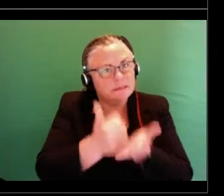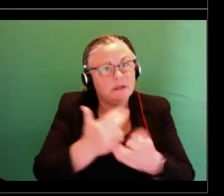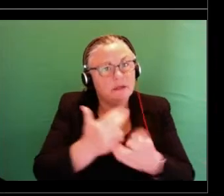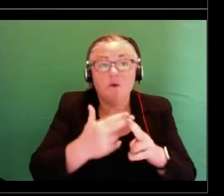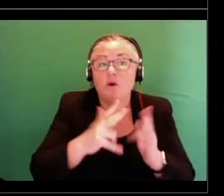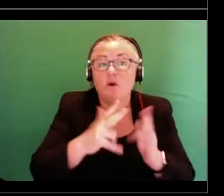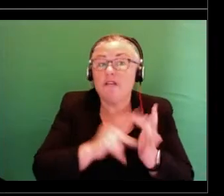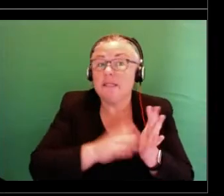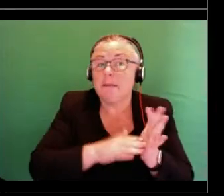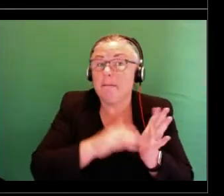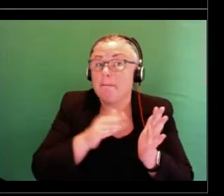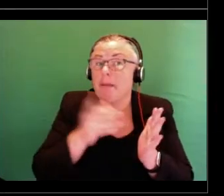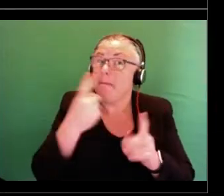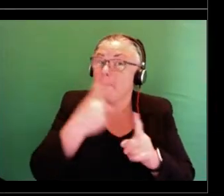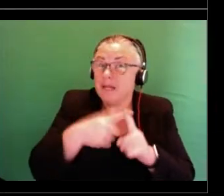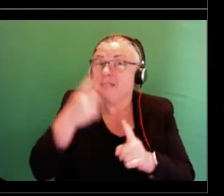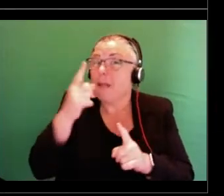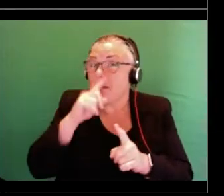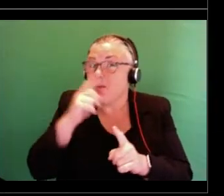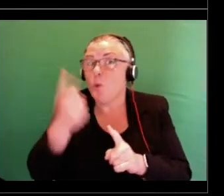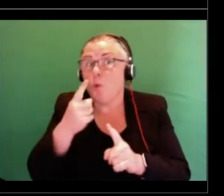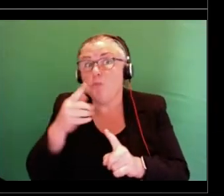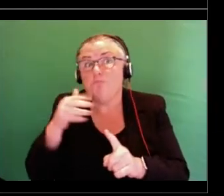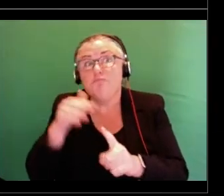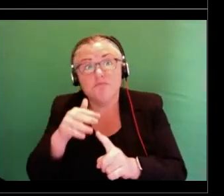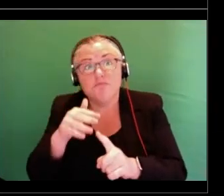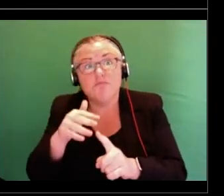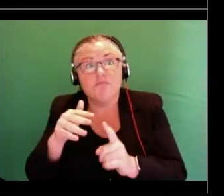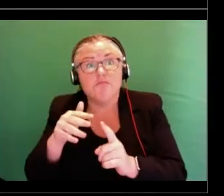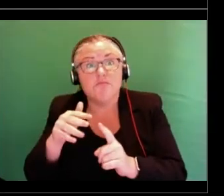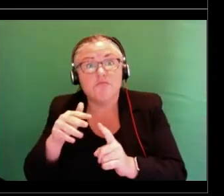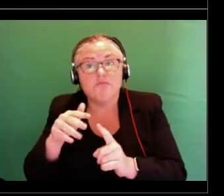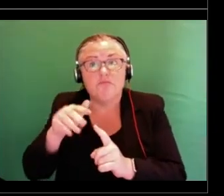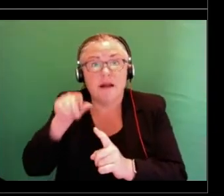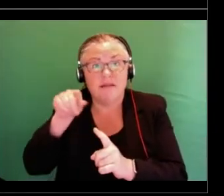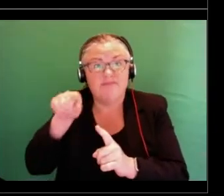it is a very, very young child, an infant child, that child may be breast fed, there's